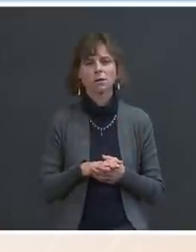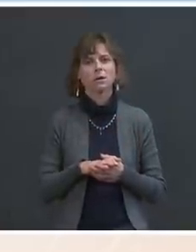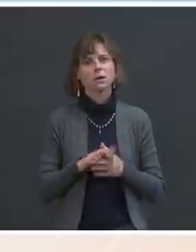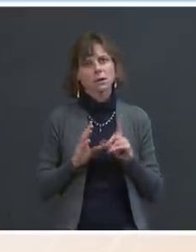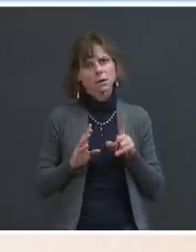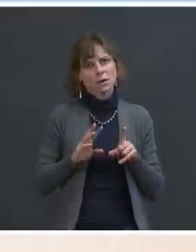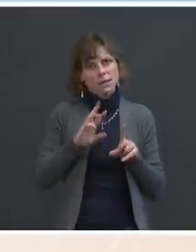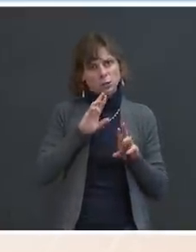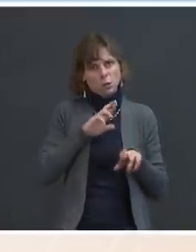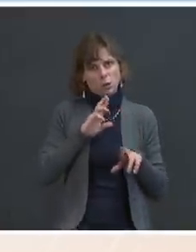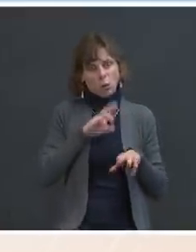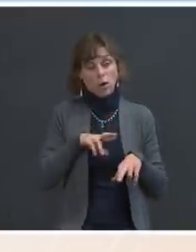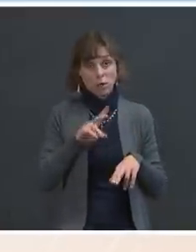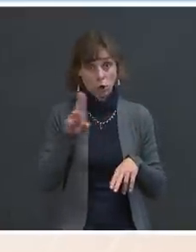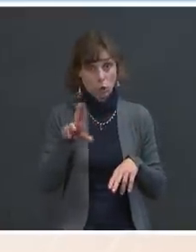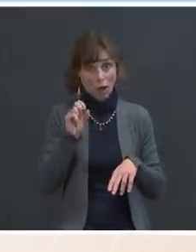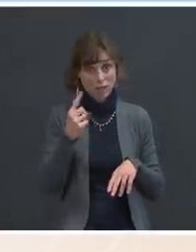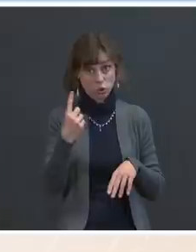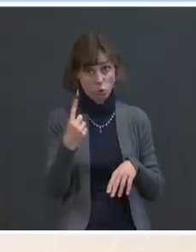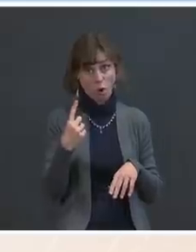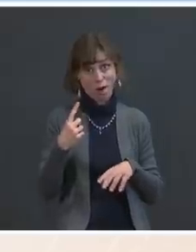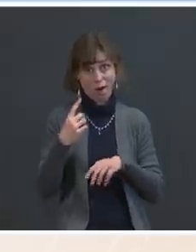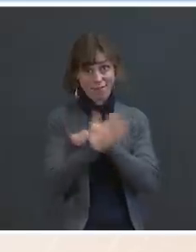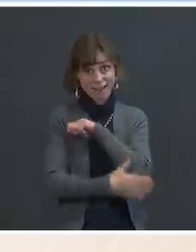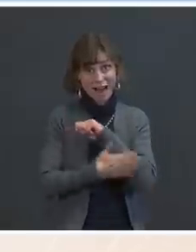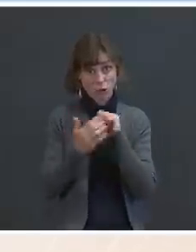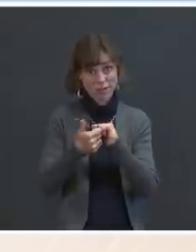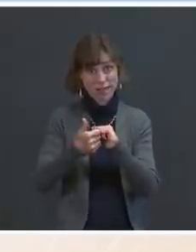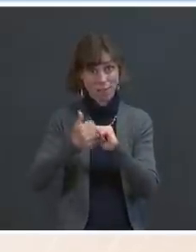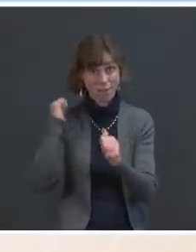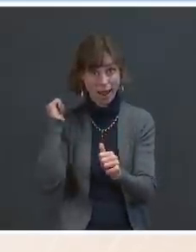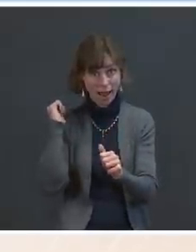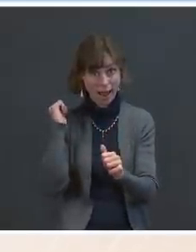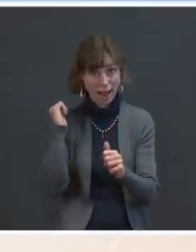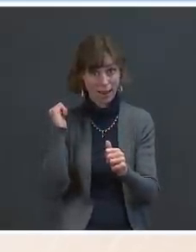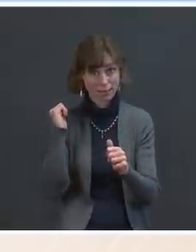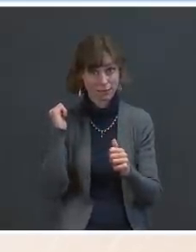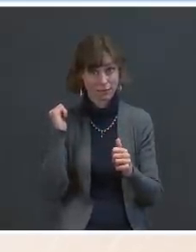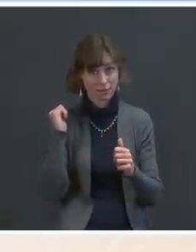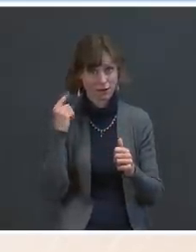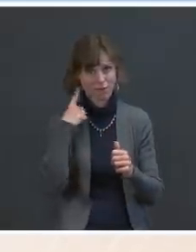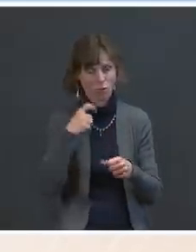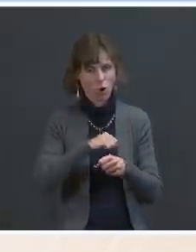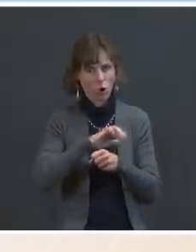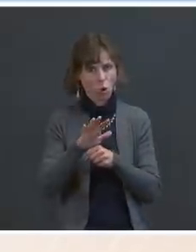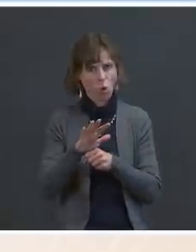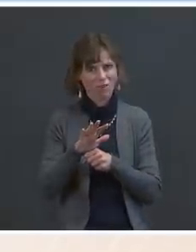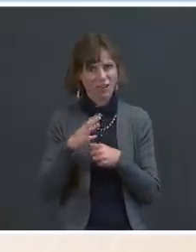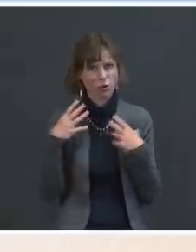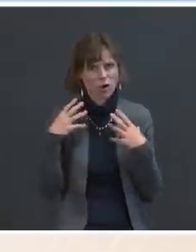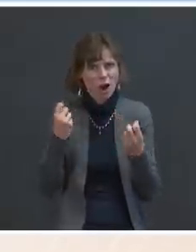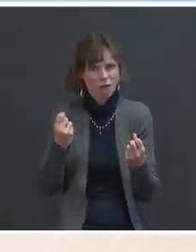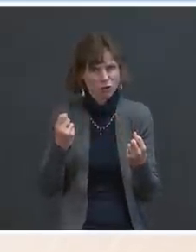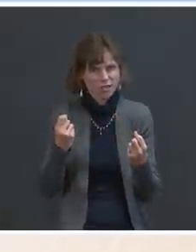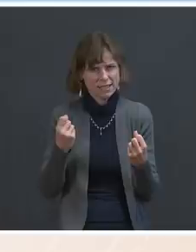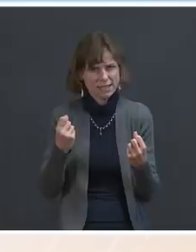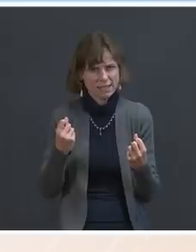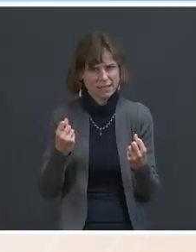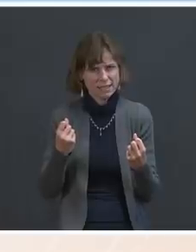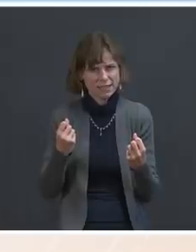lagging behind on climate-friendly projects in COVID economic recovery spending throughout the globe. When is this administration going to start moving forward